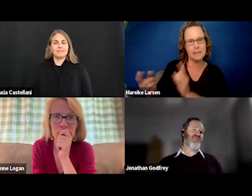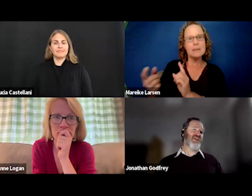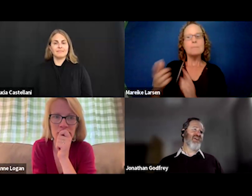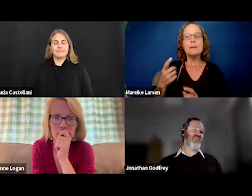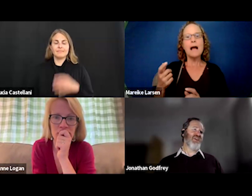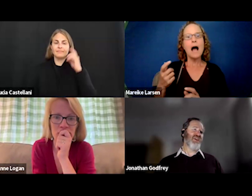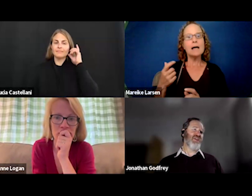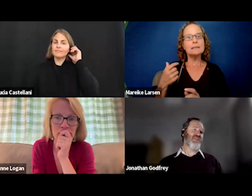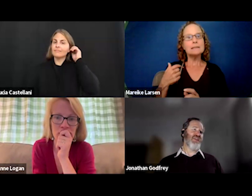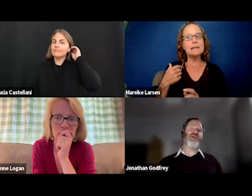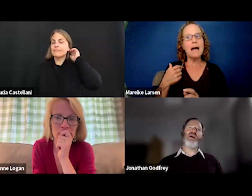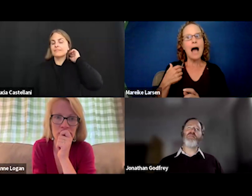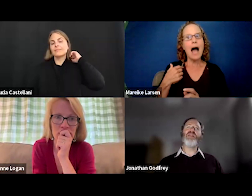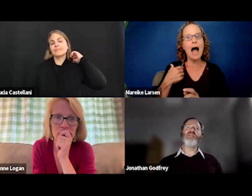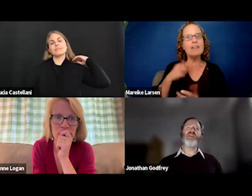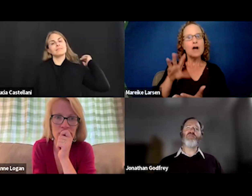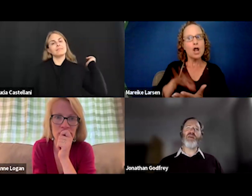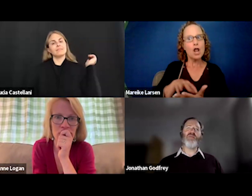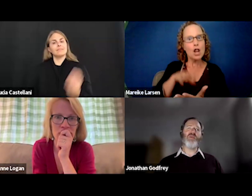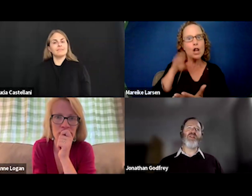found over the years that there are plenty of people